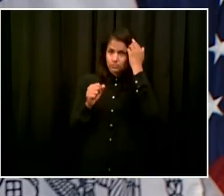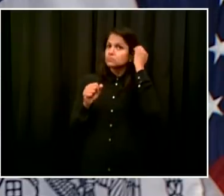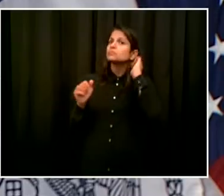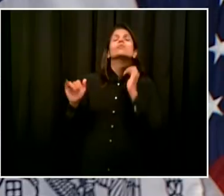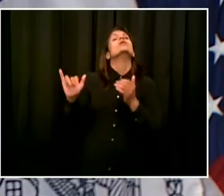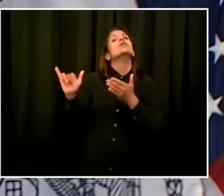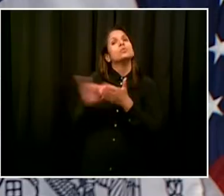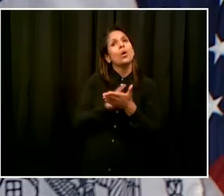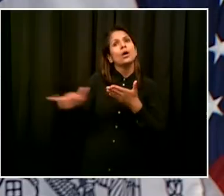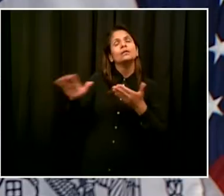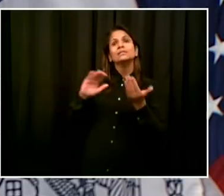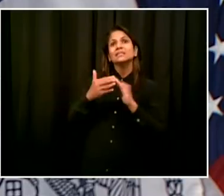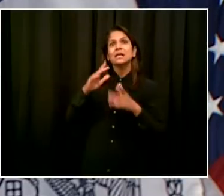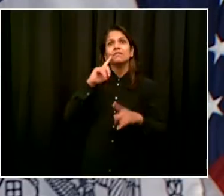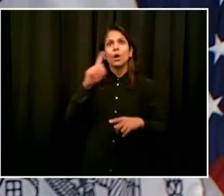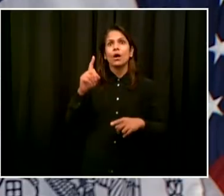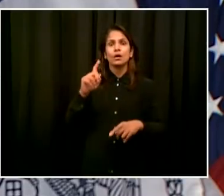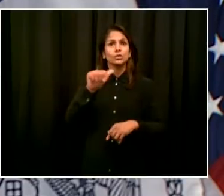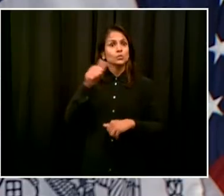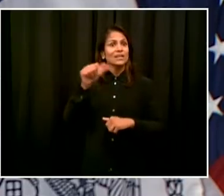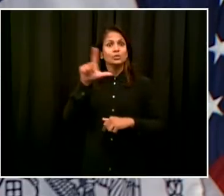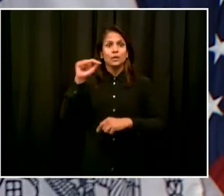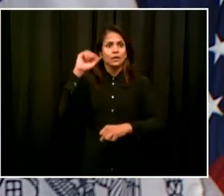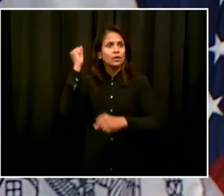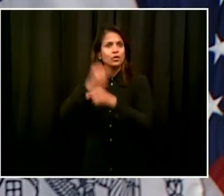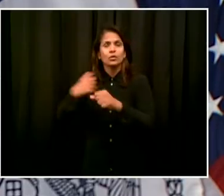THIS CITY A ND